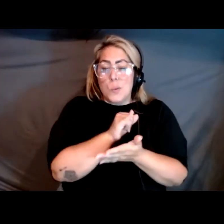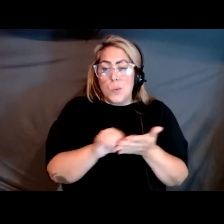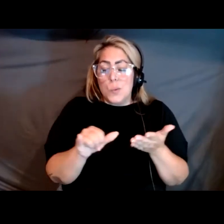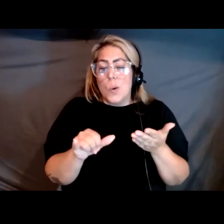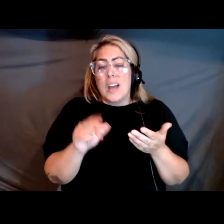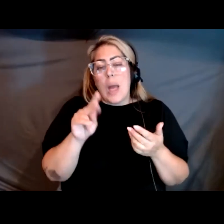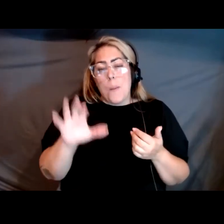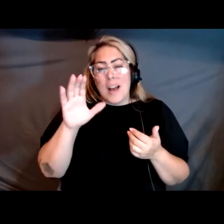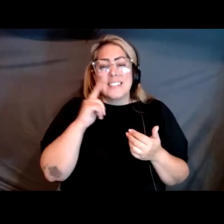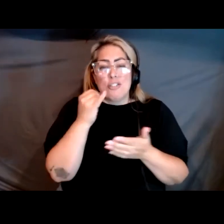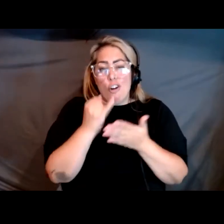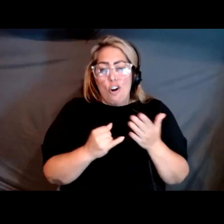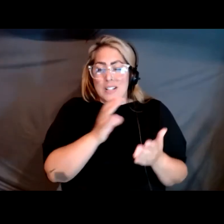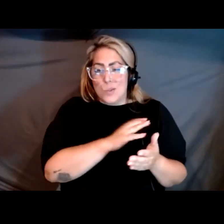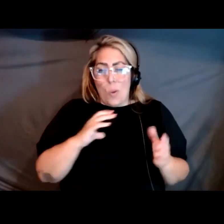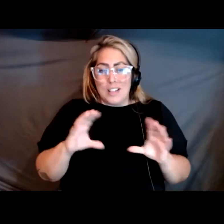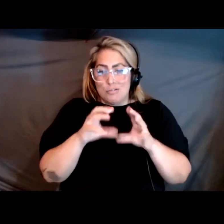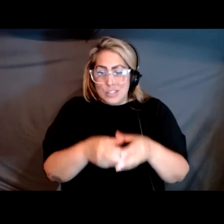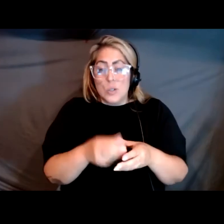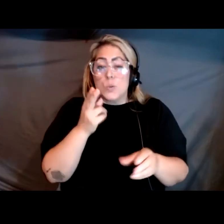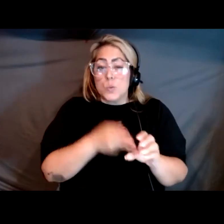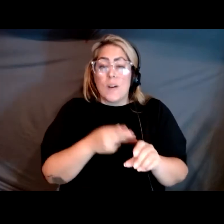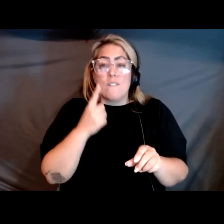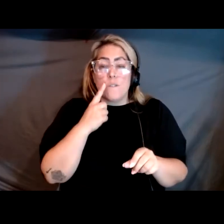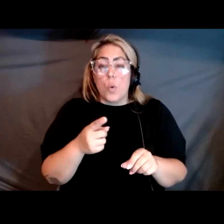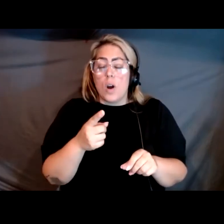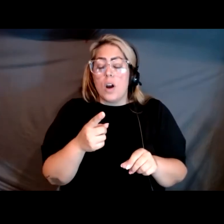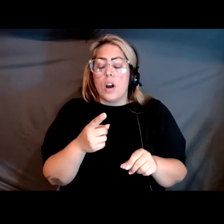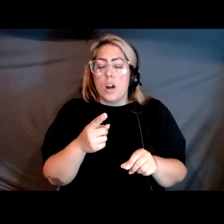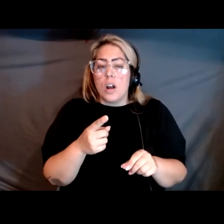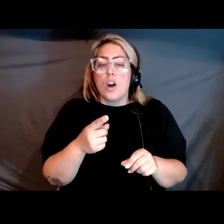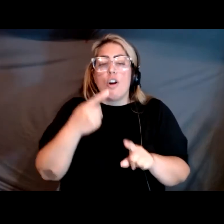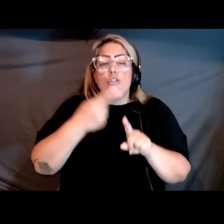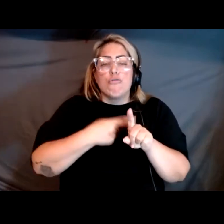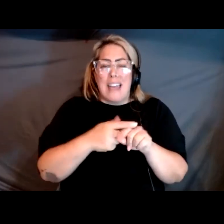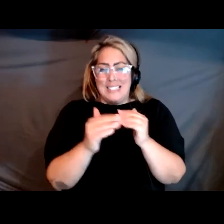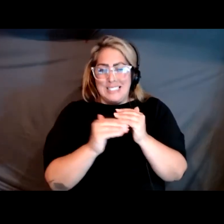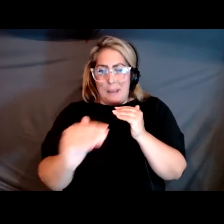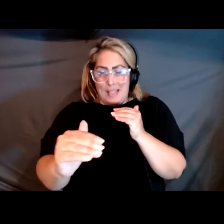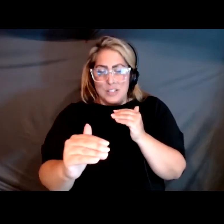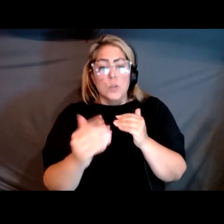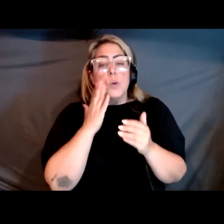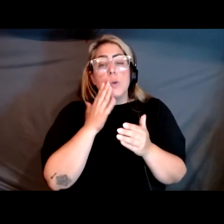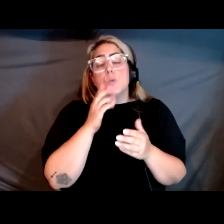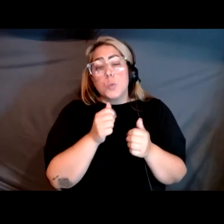rent stabilization to prevent small business closure and cultural displacement. You can find more information about the